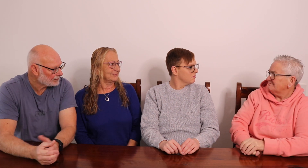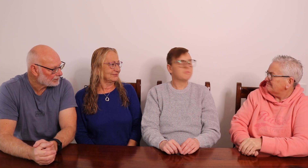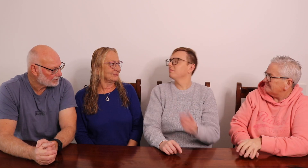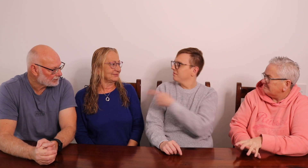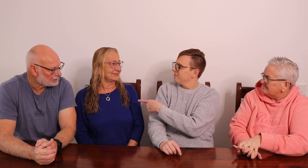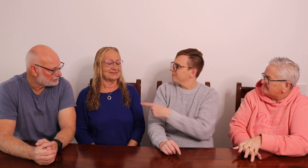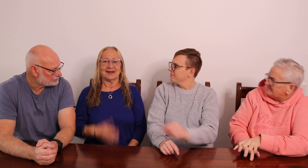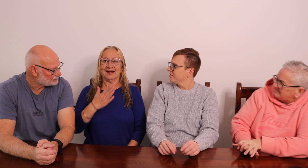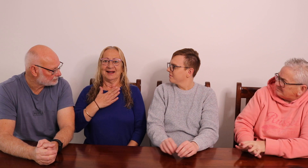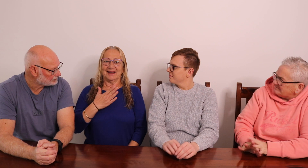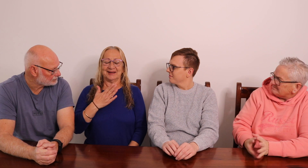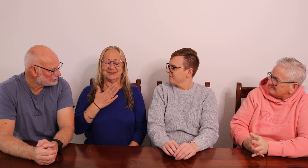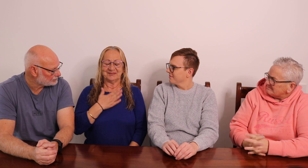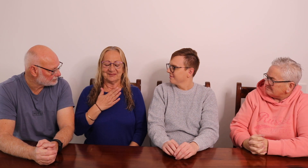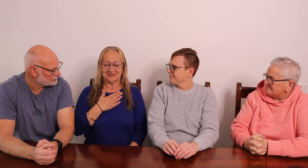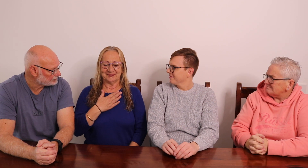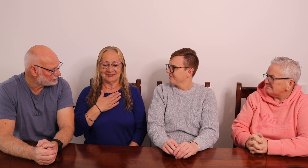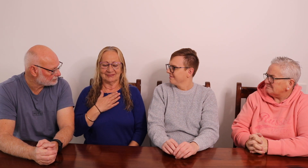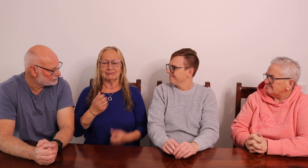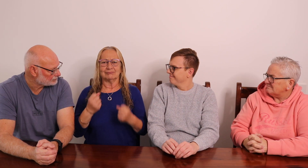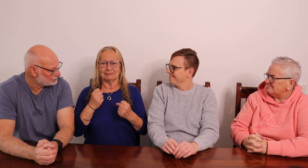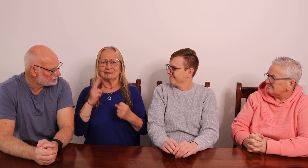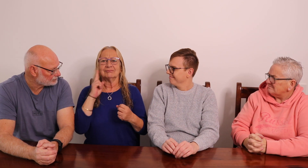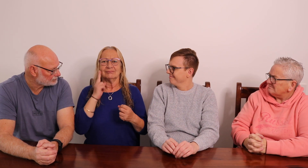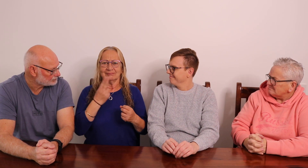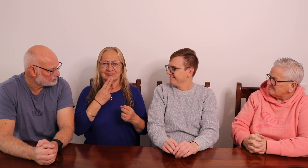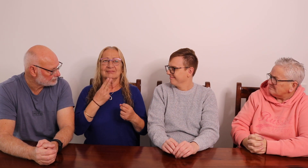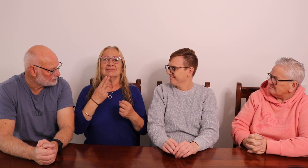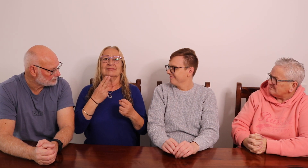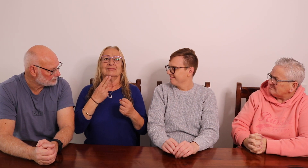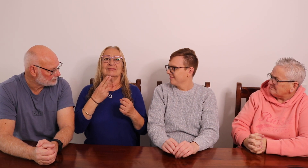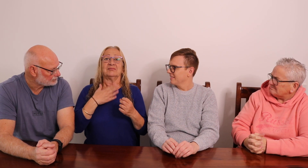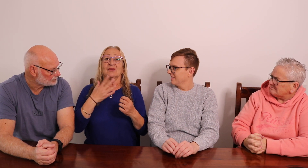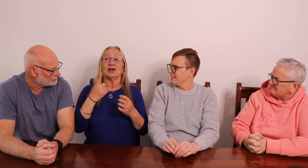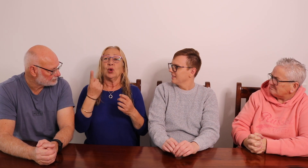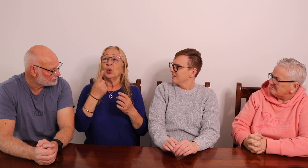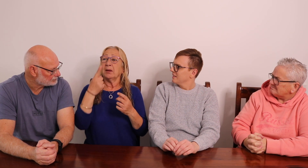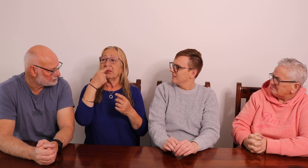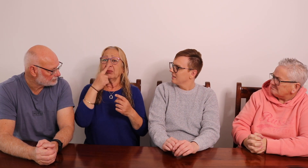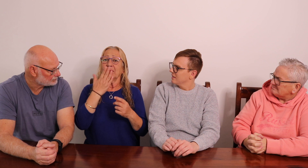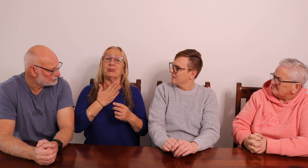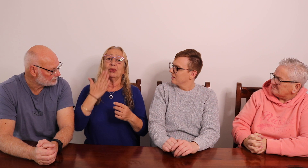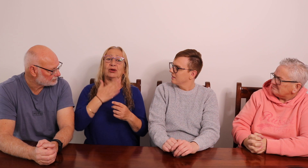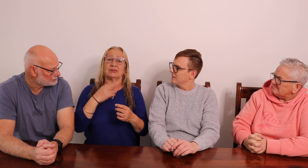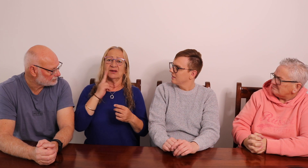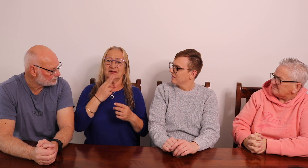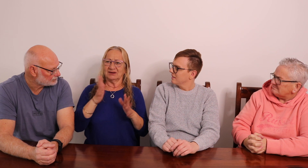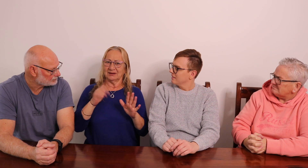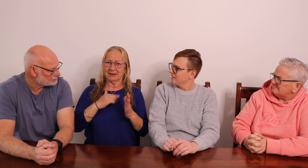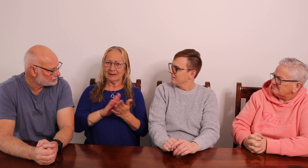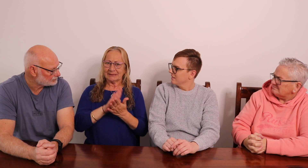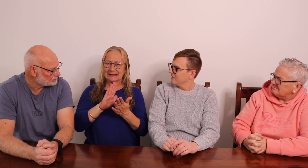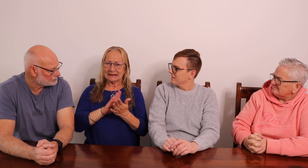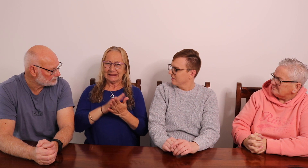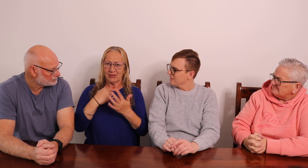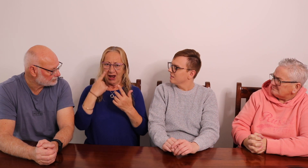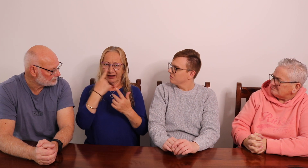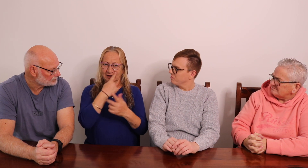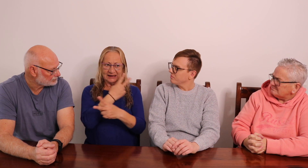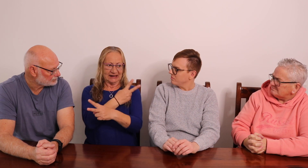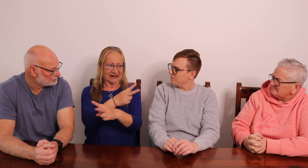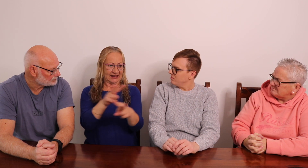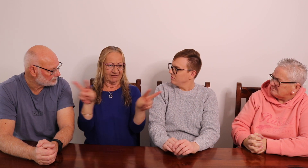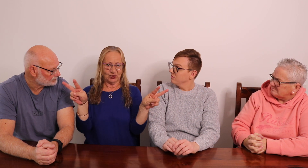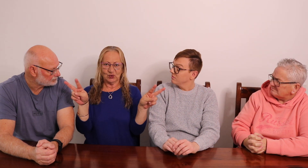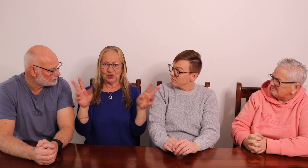M: I am strongly Deaf and I am happy for who I am. I have my eyes to viewing.